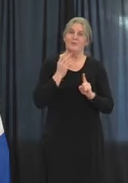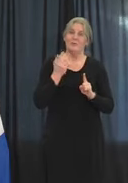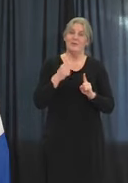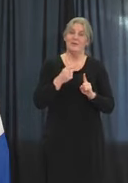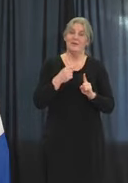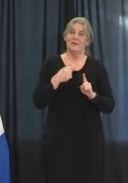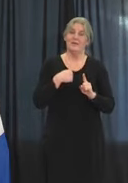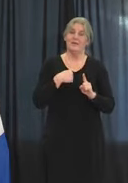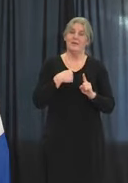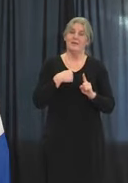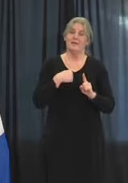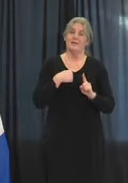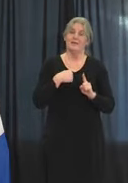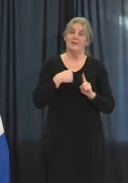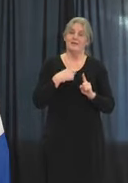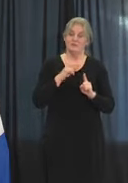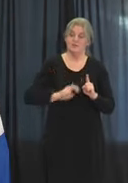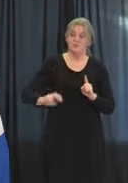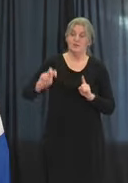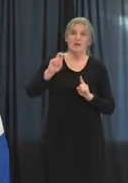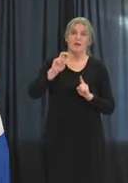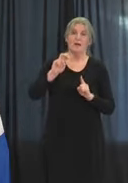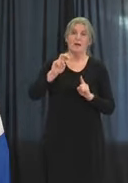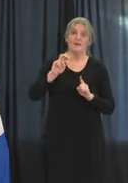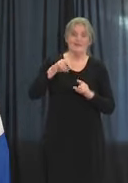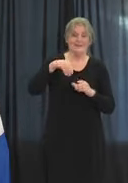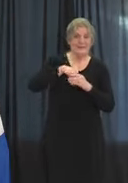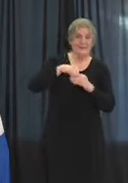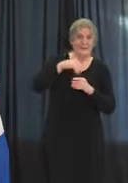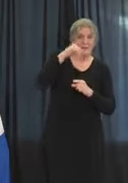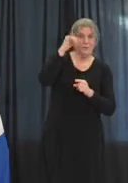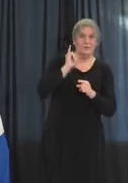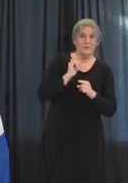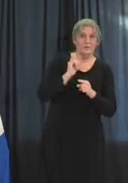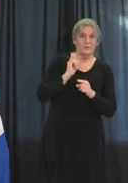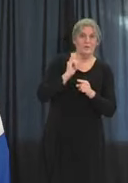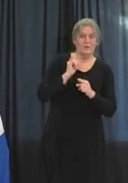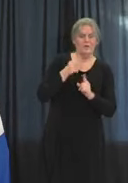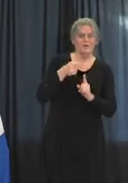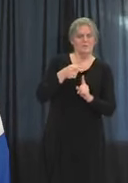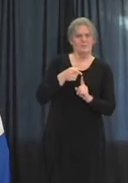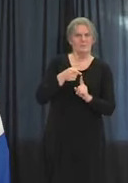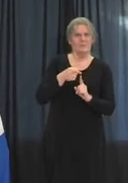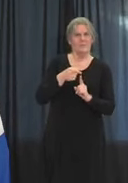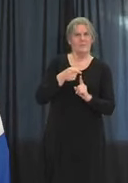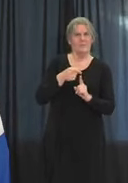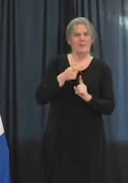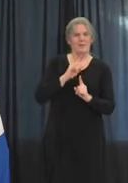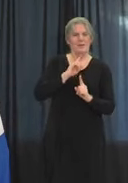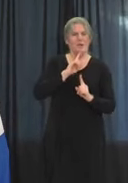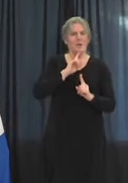So when I'm talking about travels within Yukon, this is not an order.